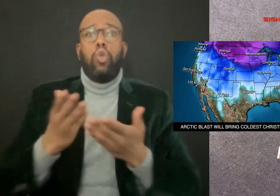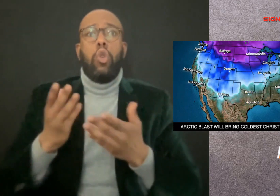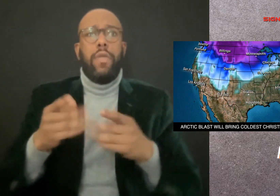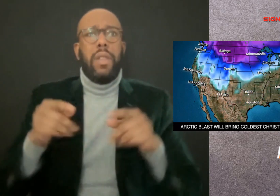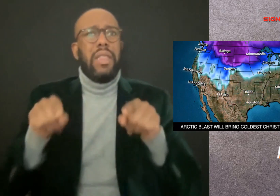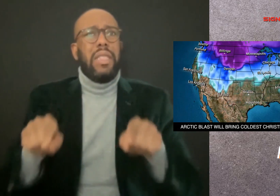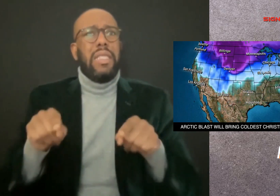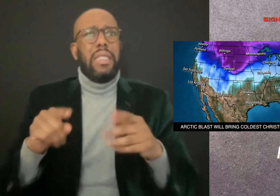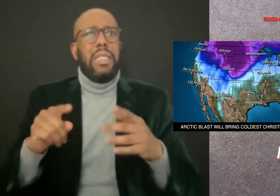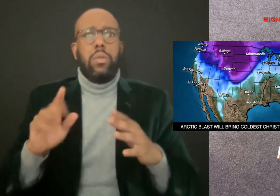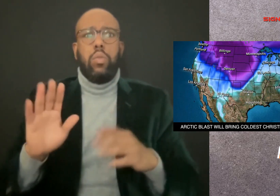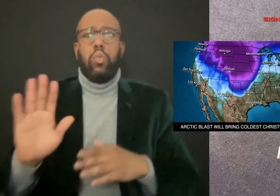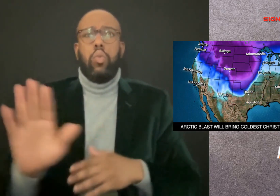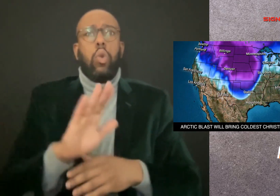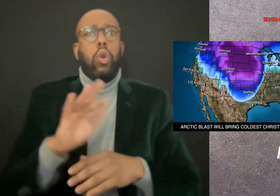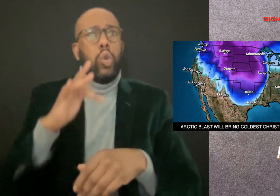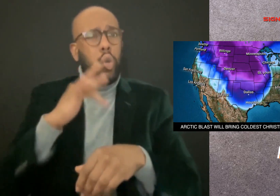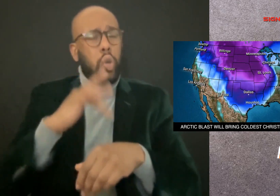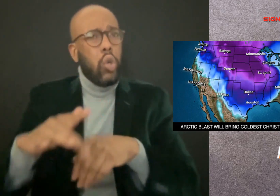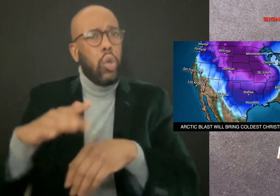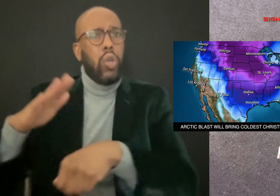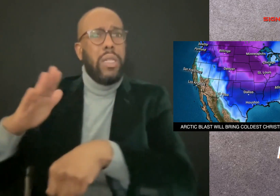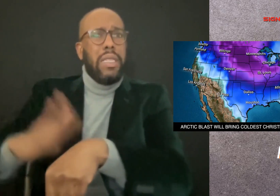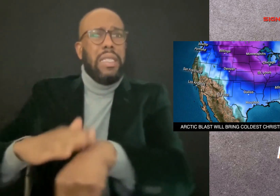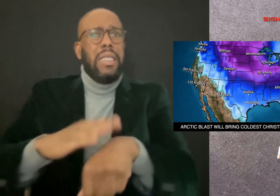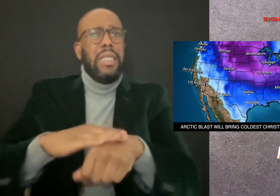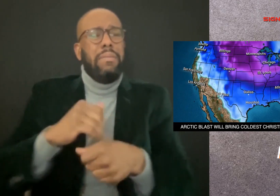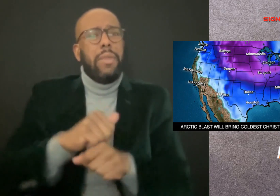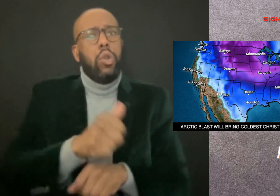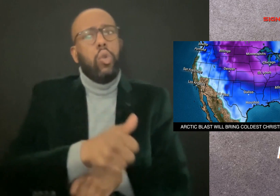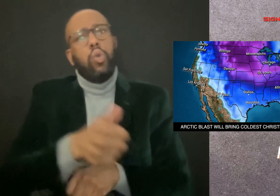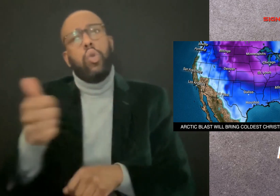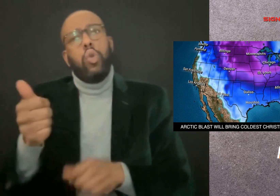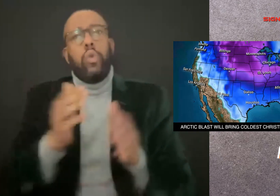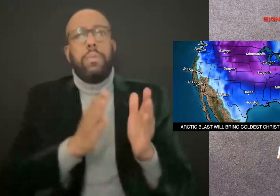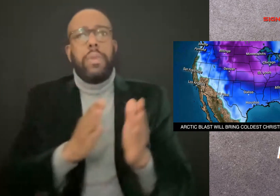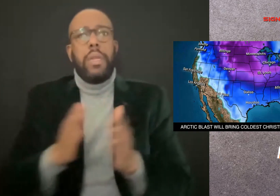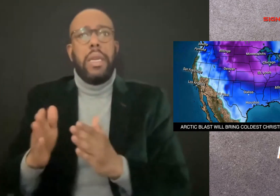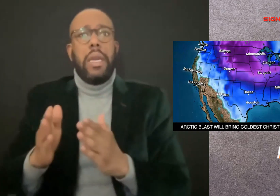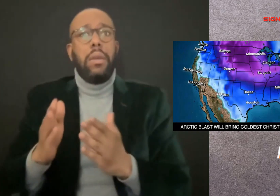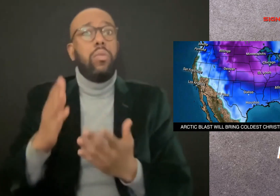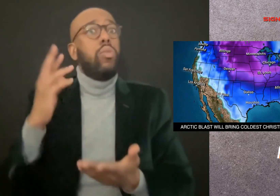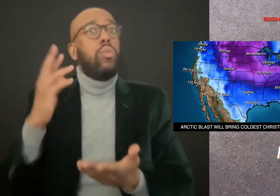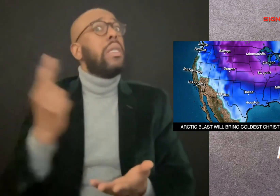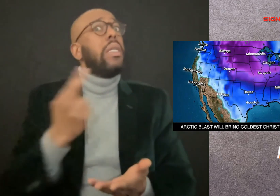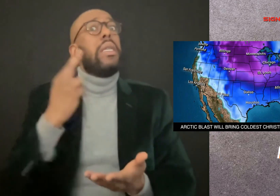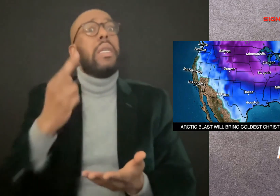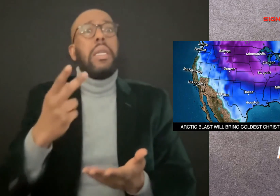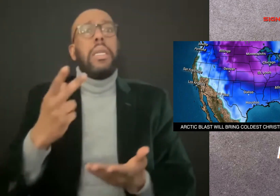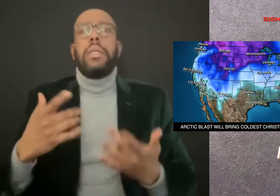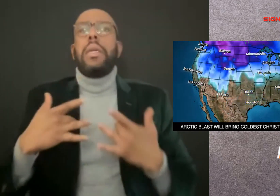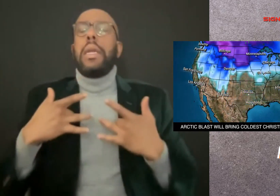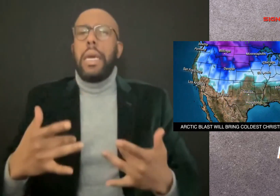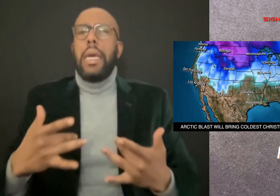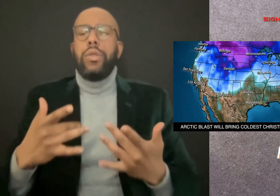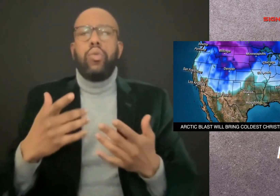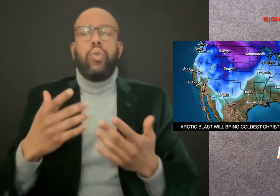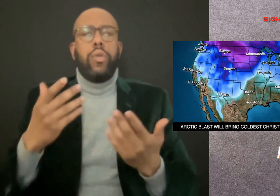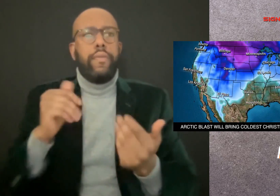is your early morning make alternate plans because you are most likely going to face